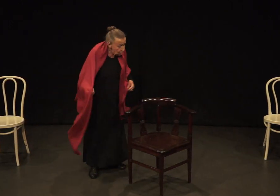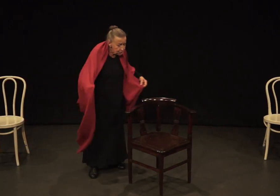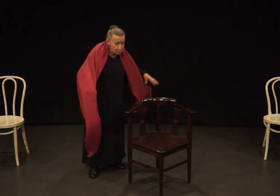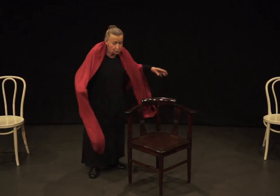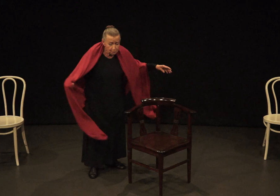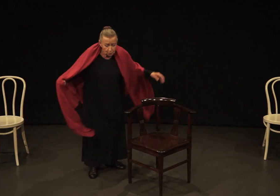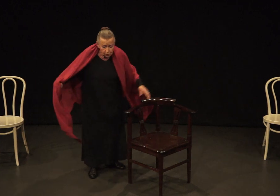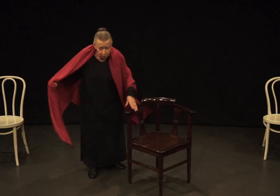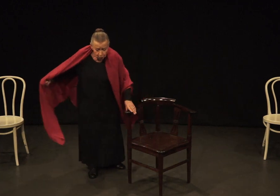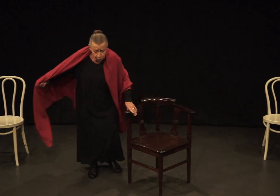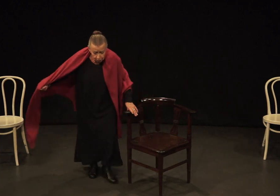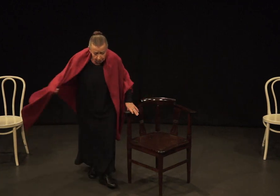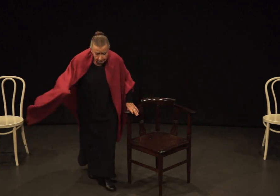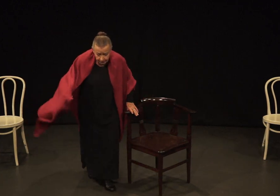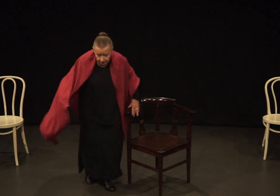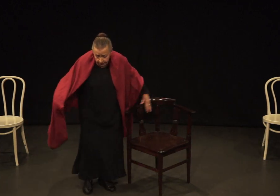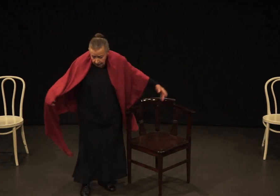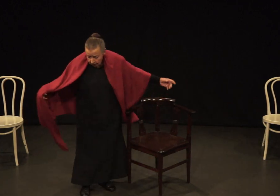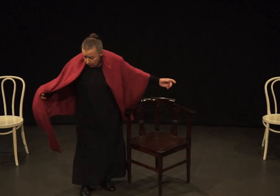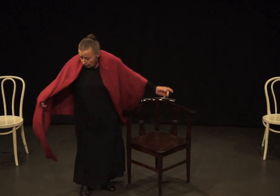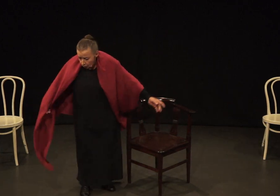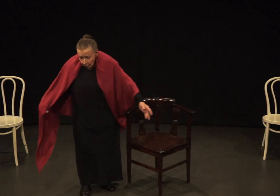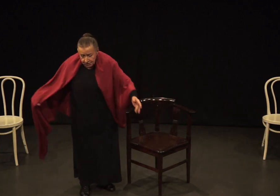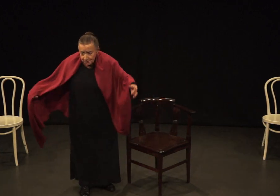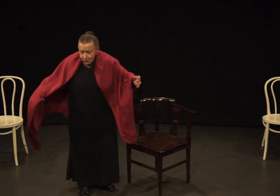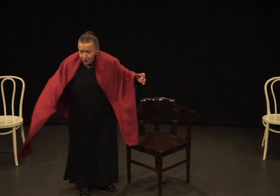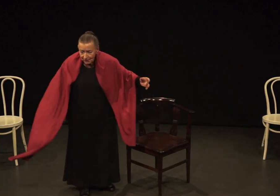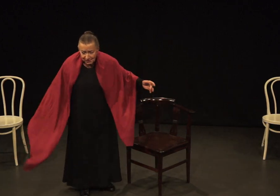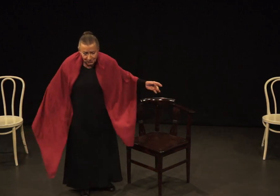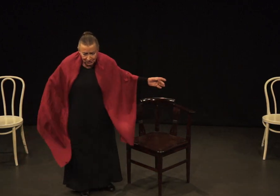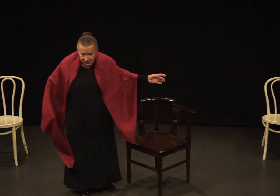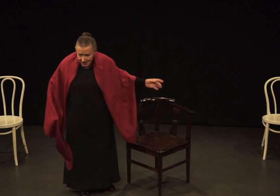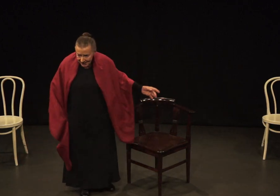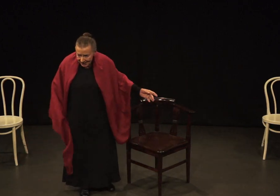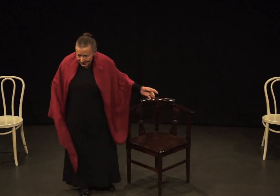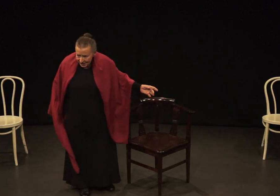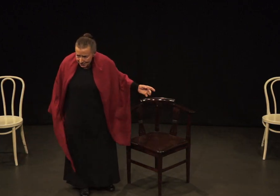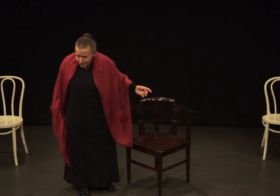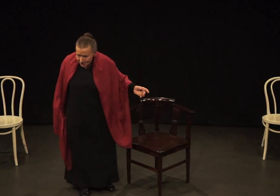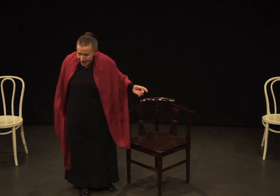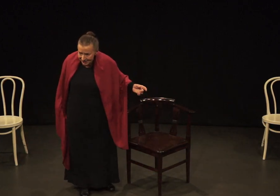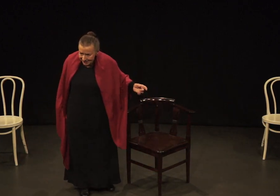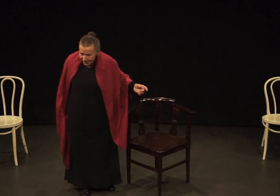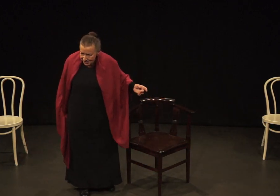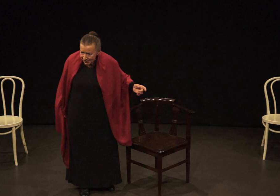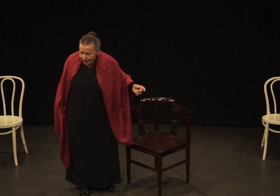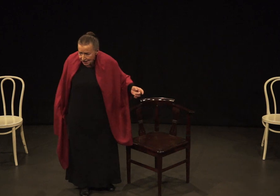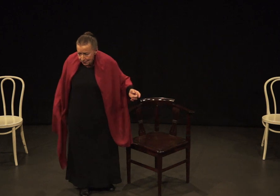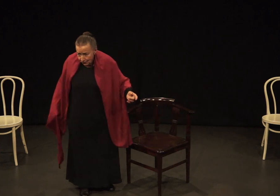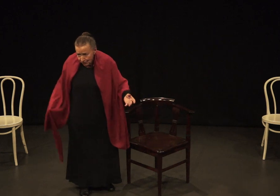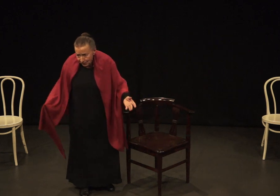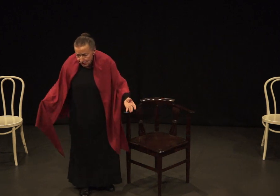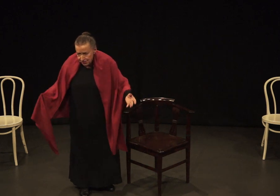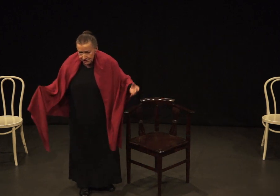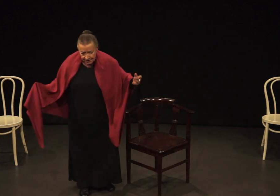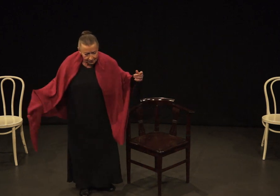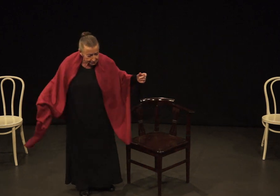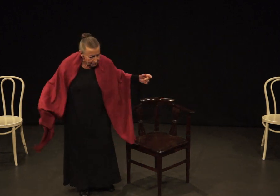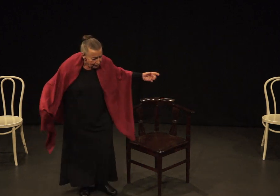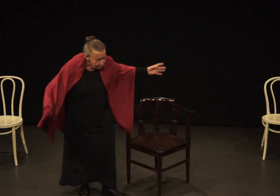Mushrooms there were aplenty. The young men sought the chanterelles Lithuanians sing about.